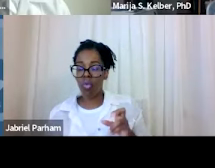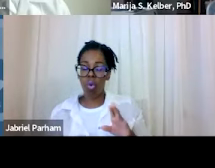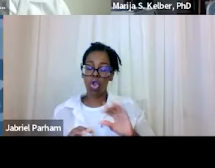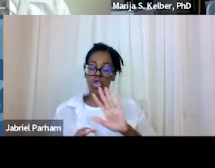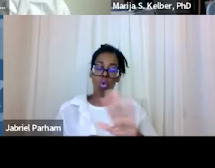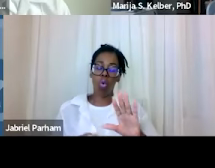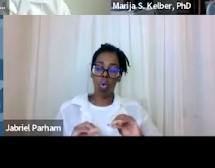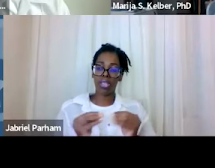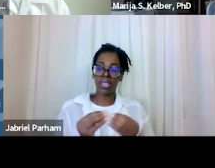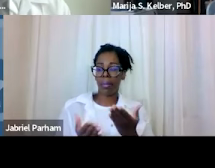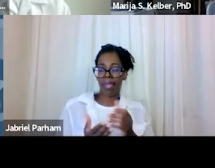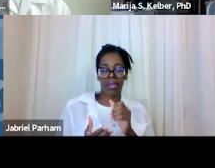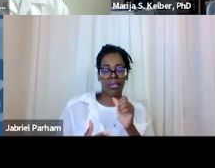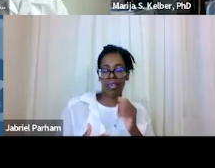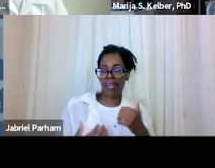that don't have lived experience in the military.